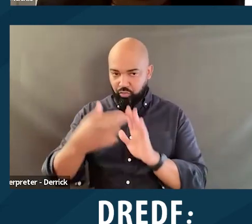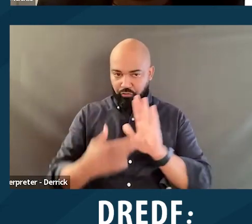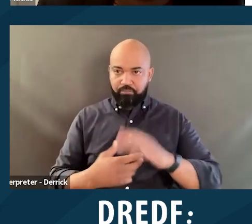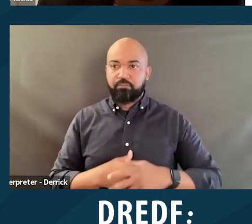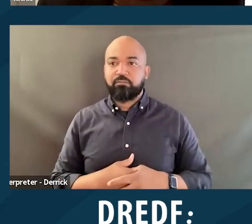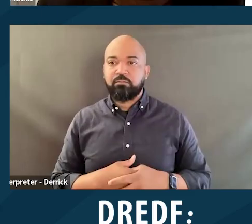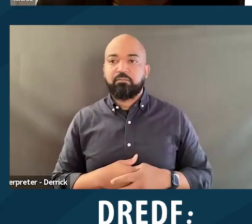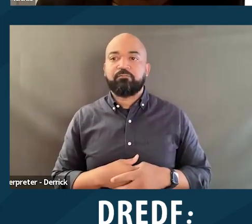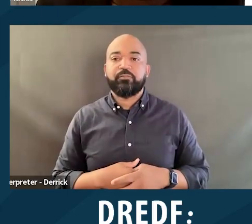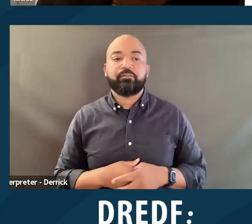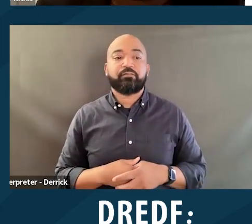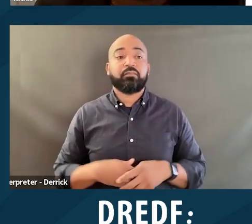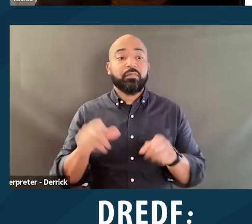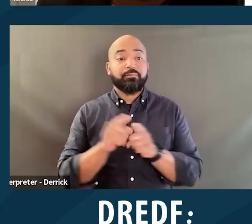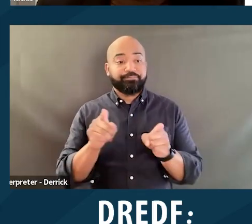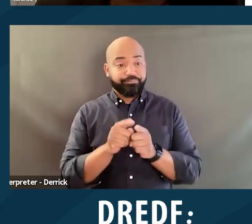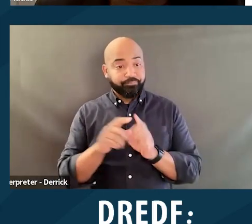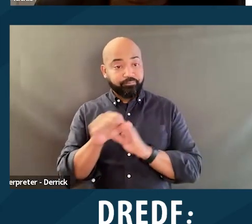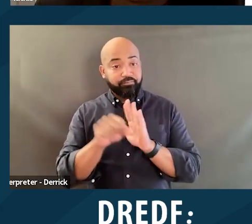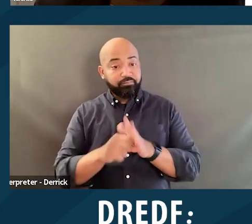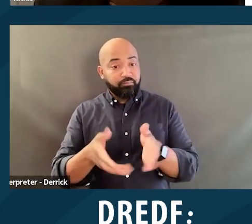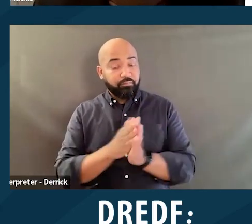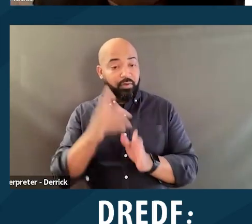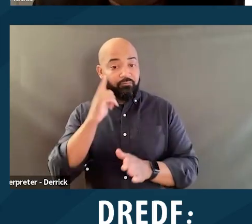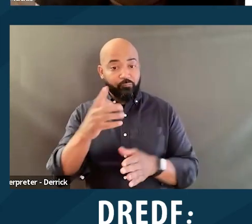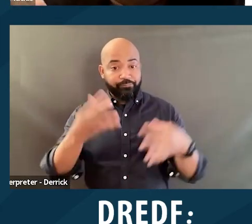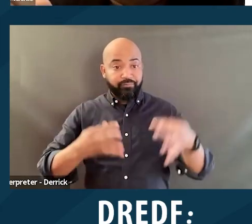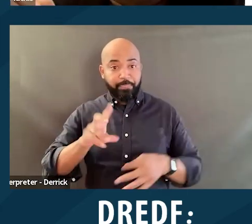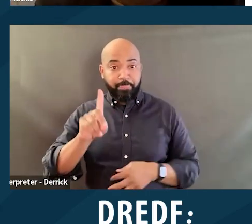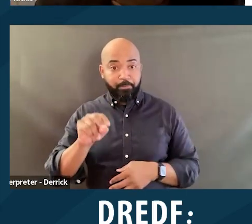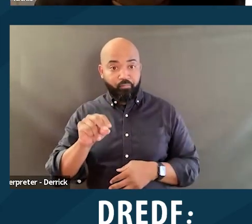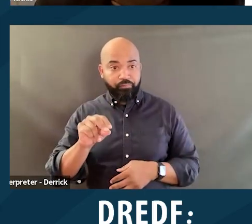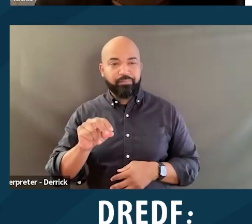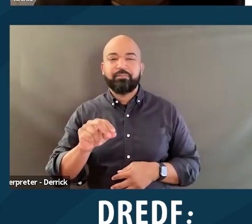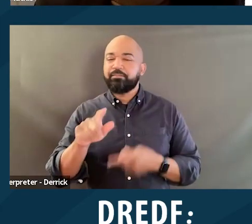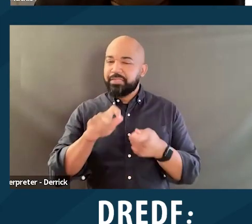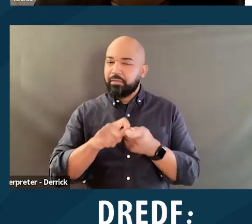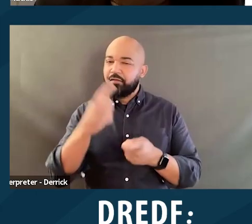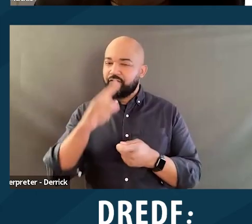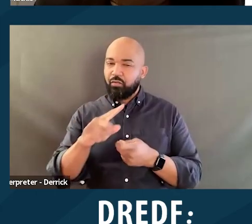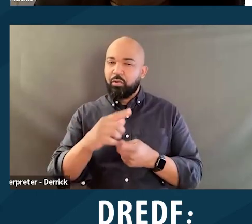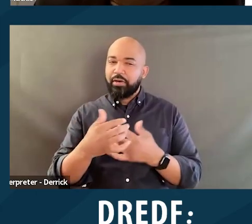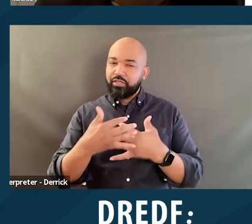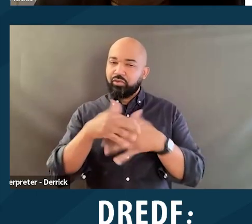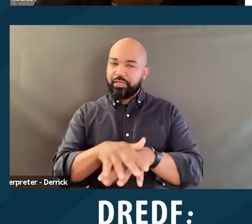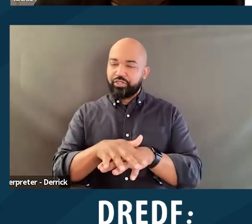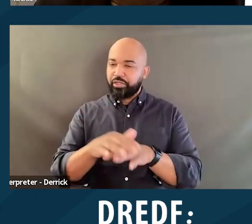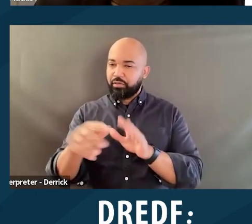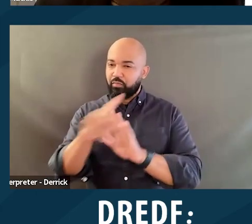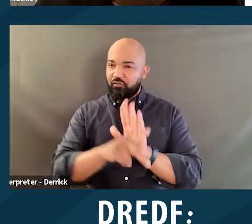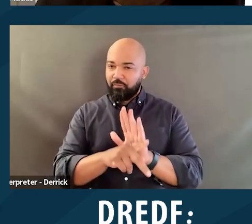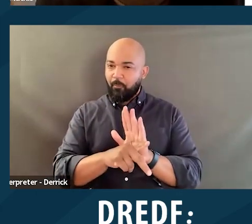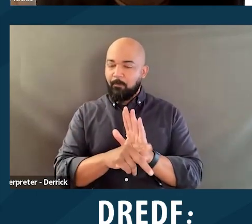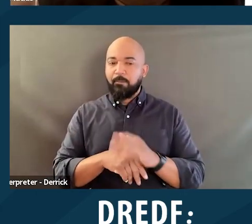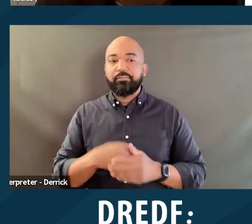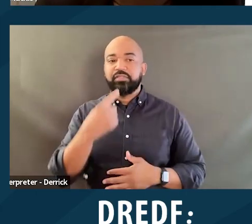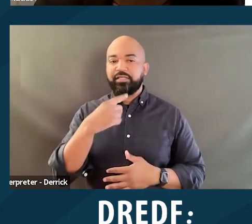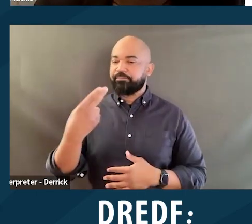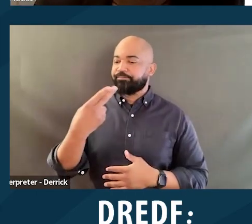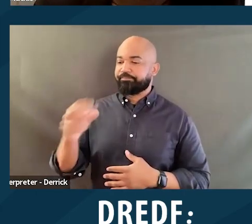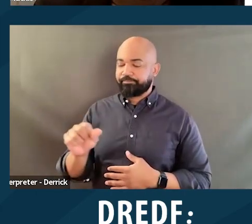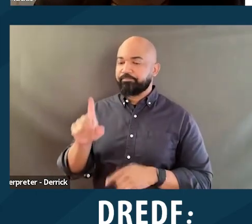Now, the states also are separately asking for the Court to do something specifically about the